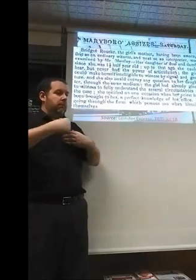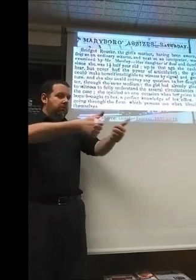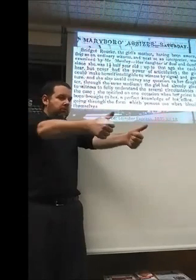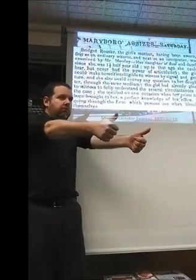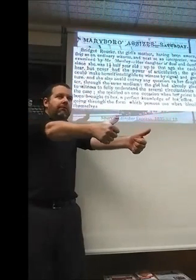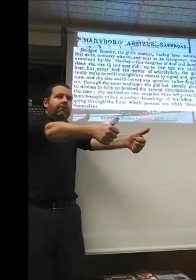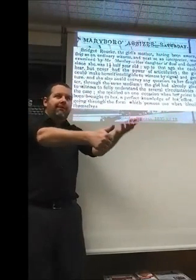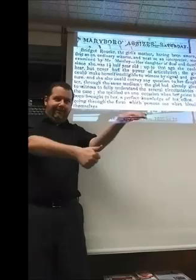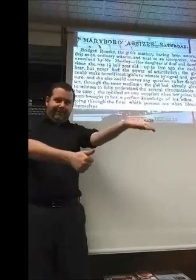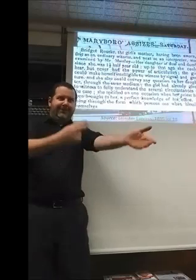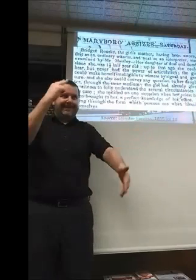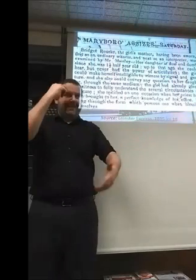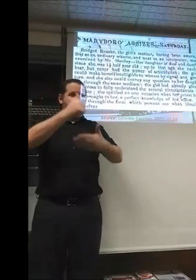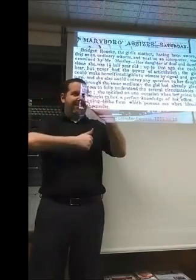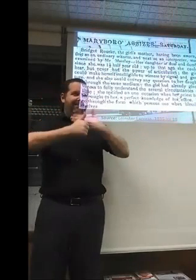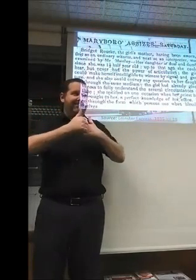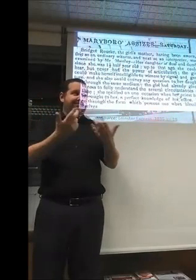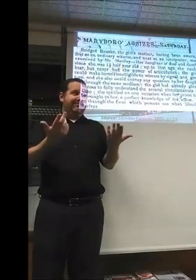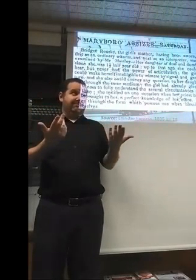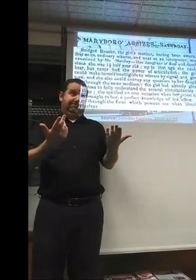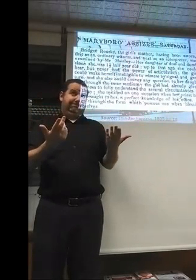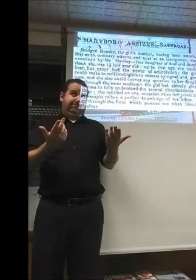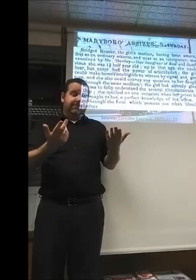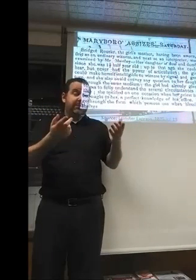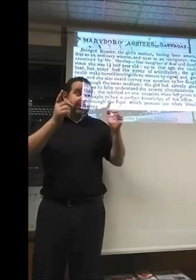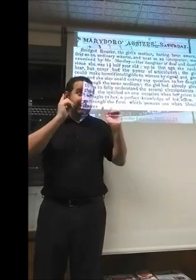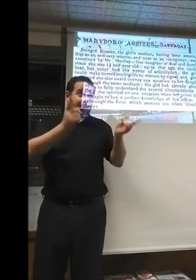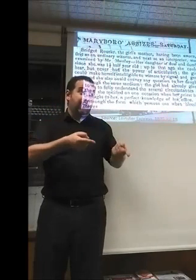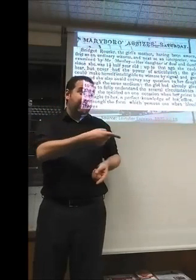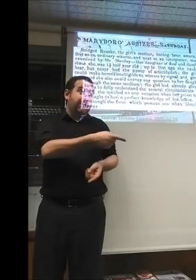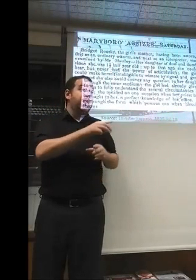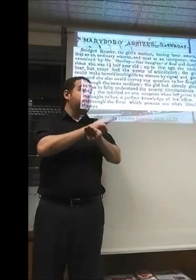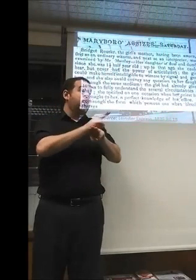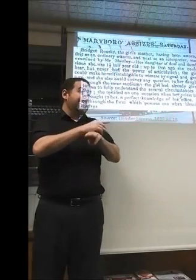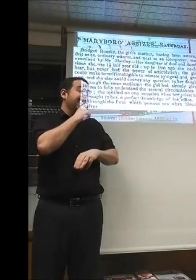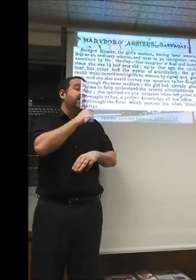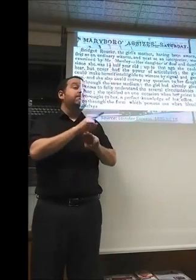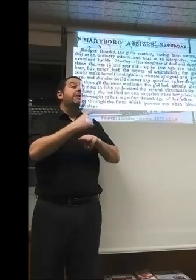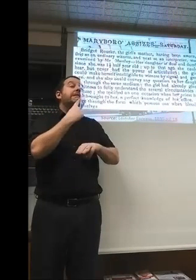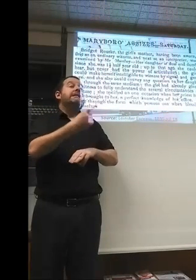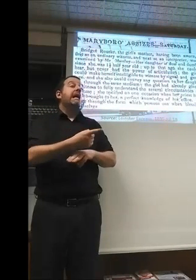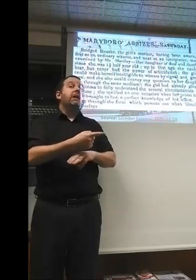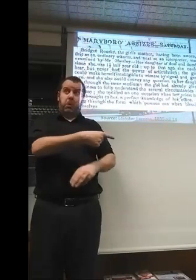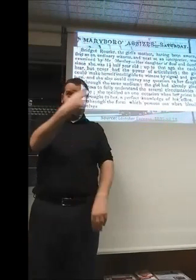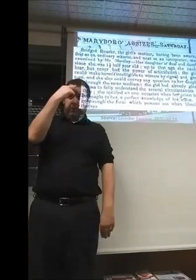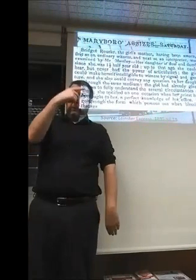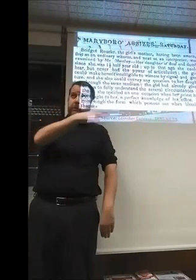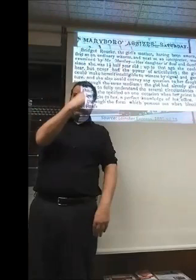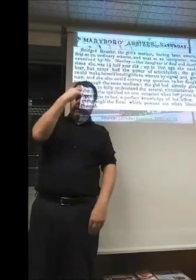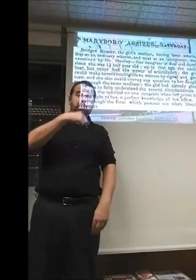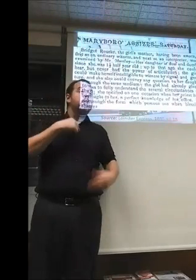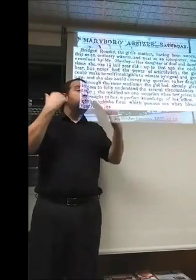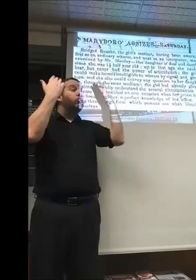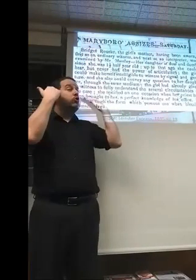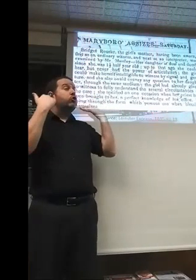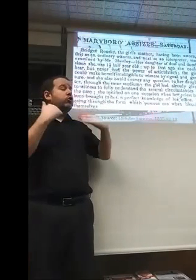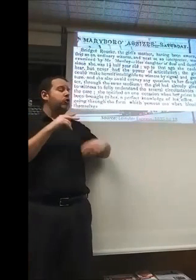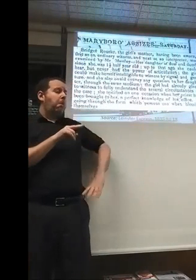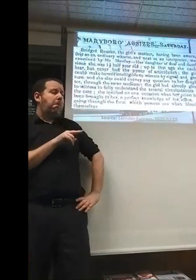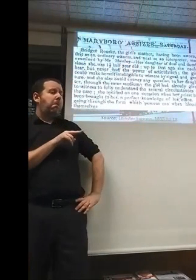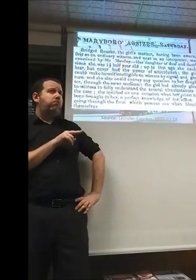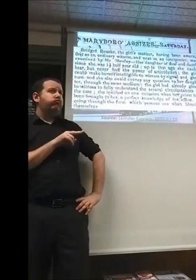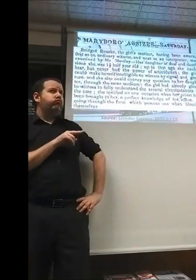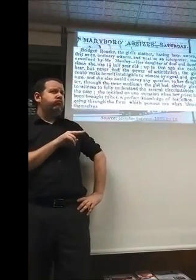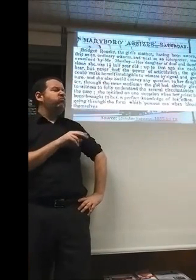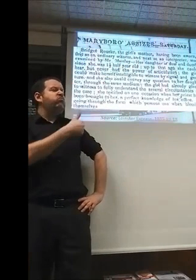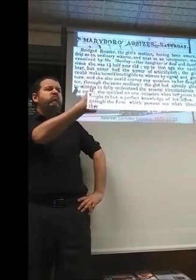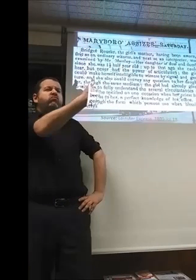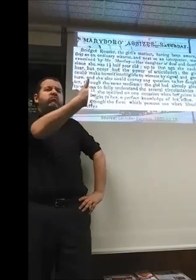a report after it all happened so what happened was that John Kean was one day very frustrated